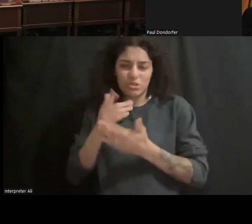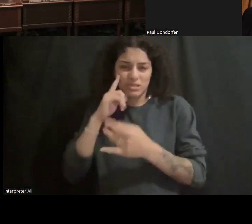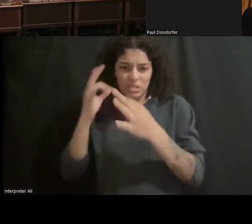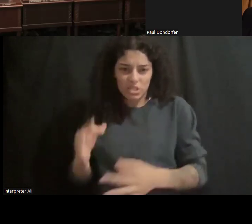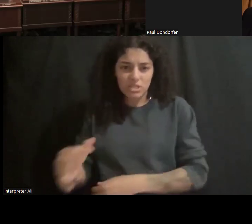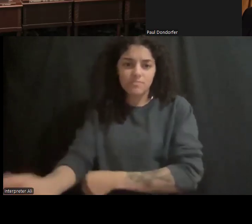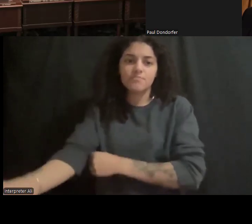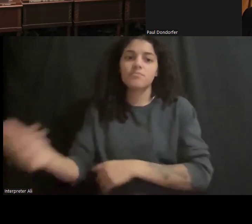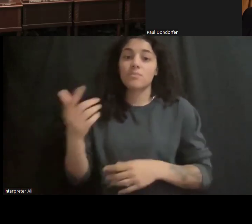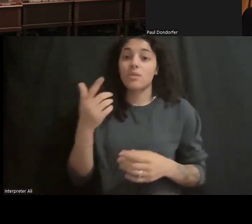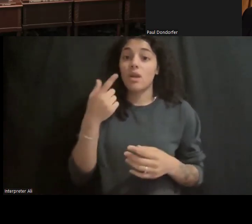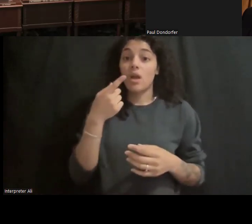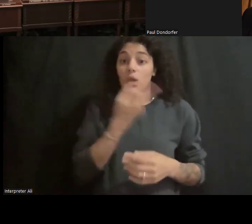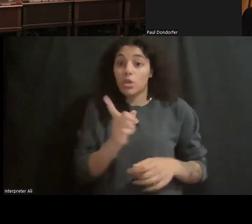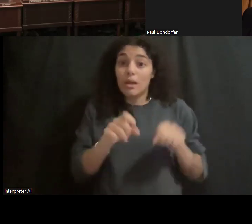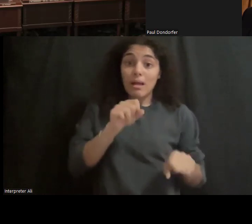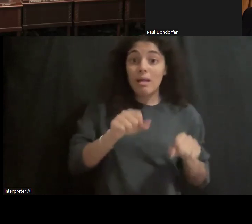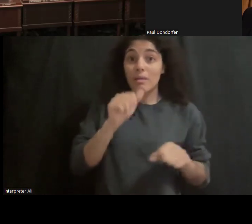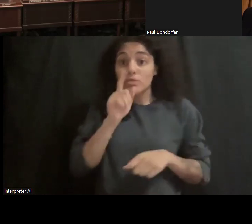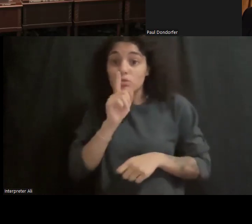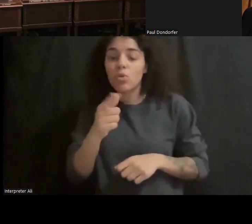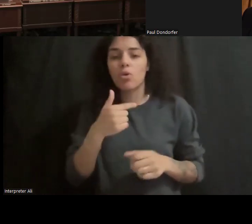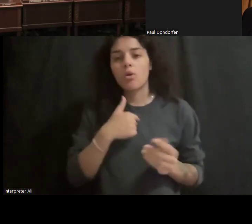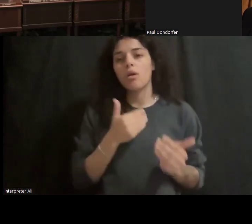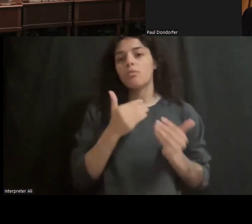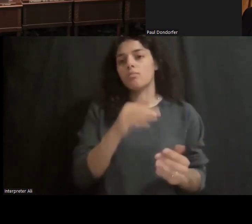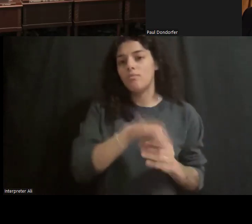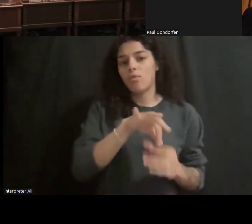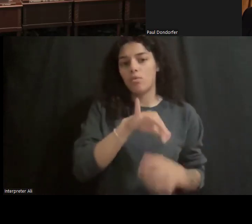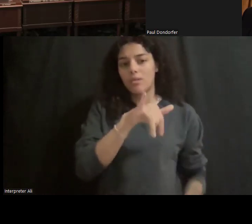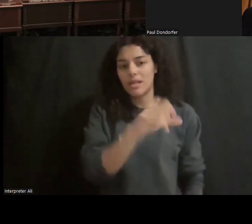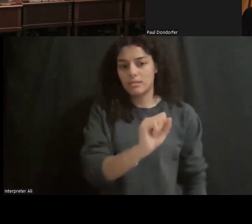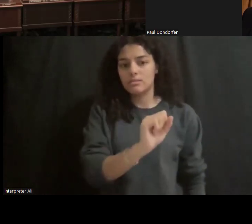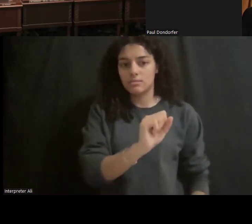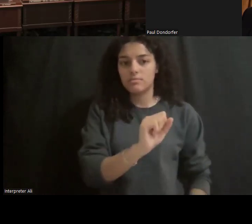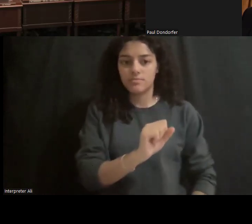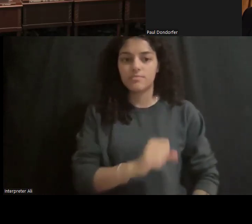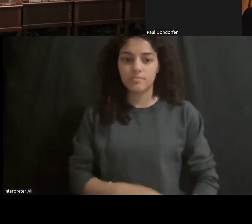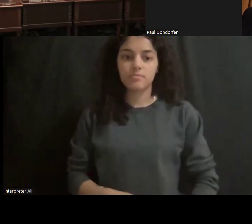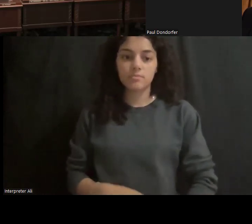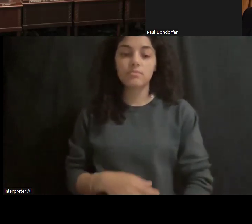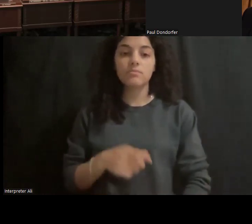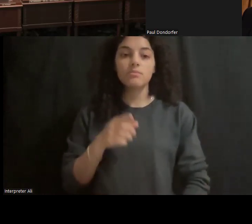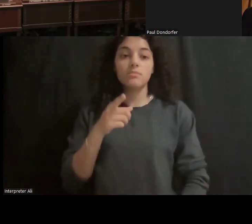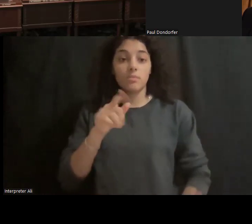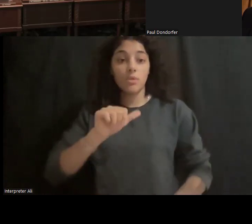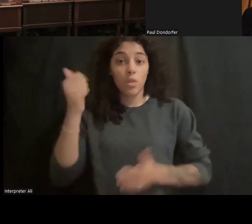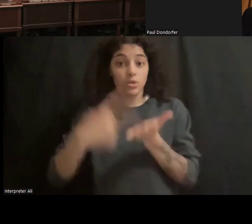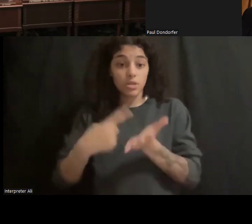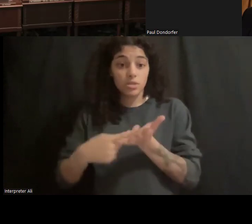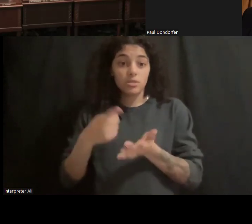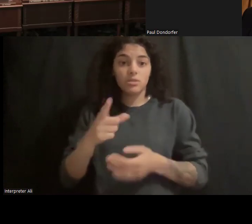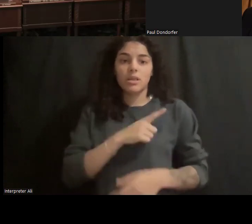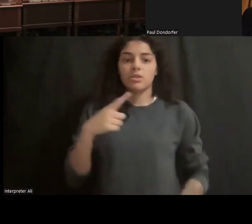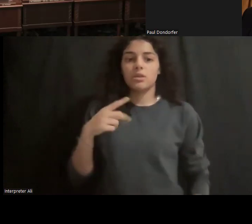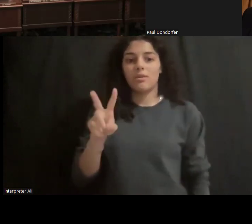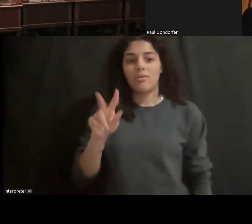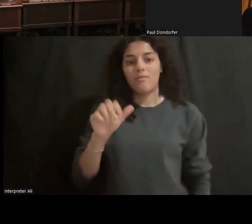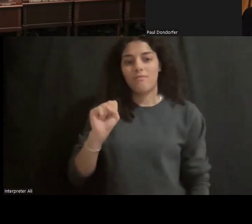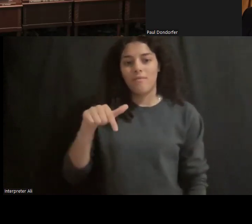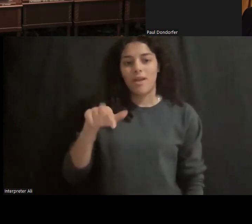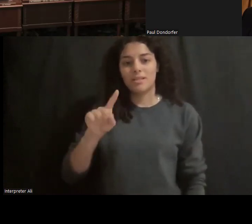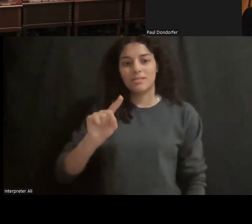I'll be voting yes Thank you Thank you Any other discussion Legislator Vasquez Simmons Thank you Um